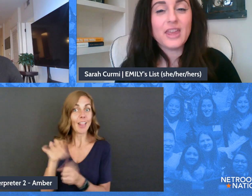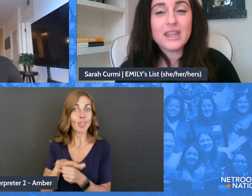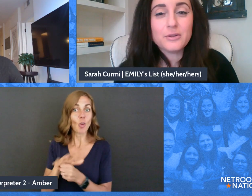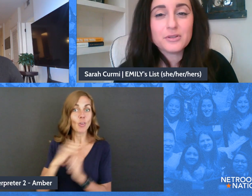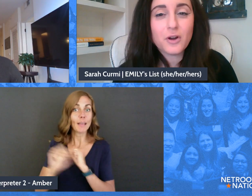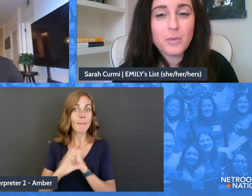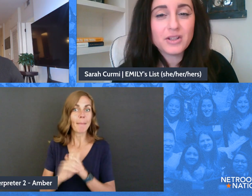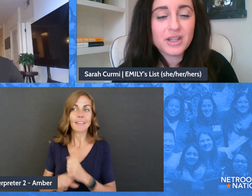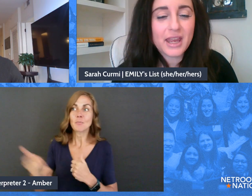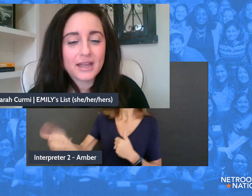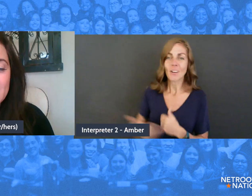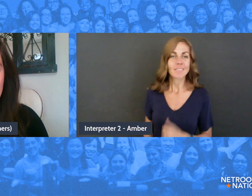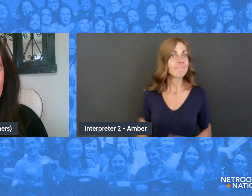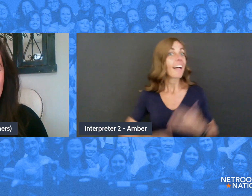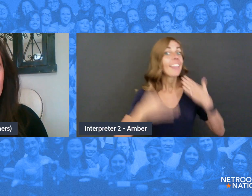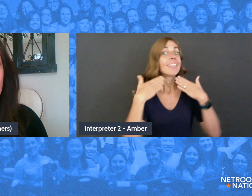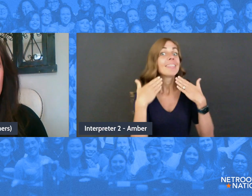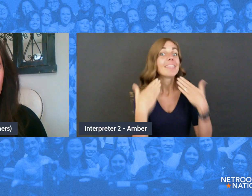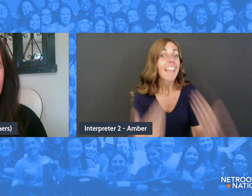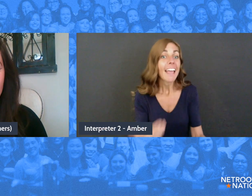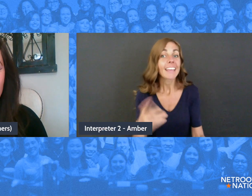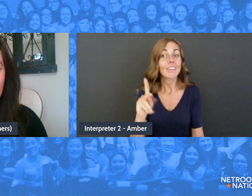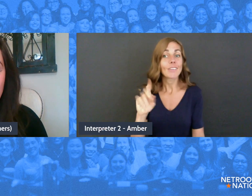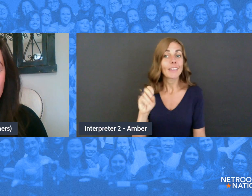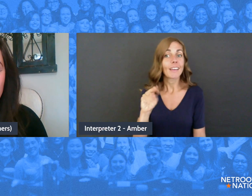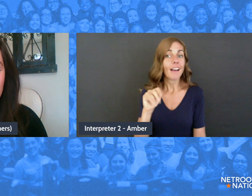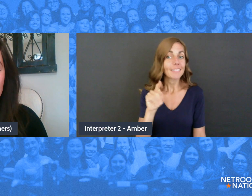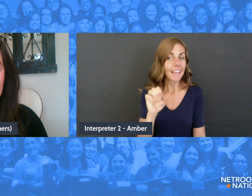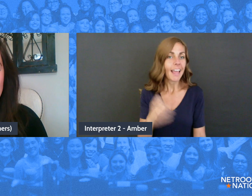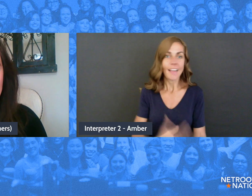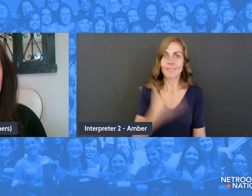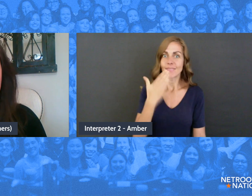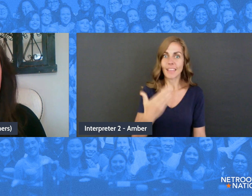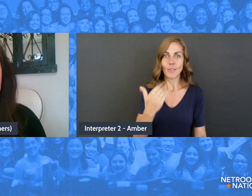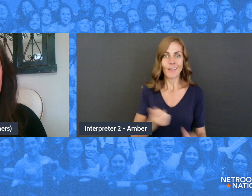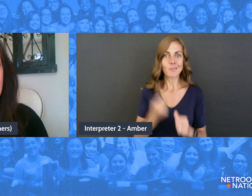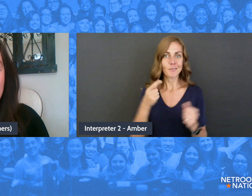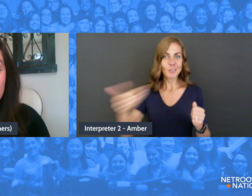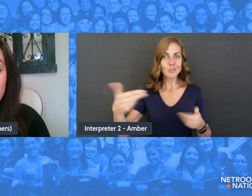Thank you so much Keonte, and thank you everyone for joining us today.